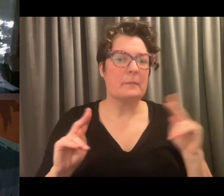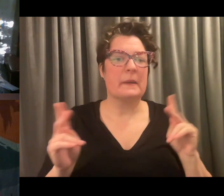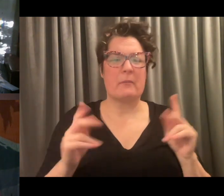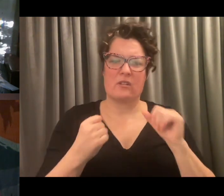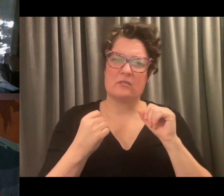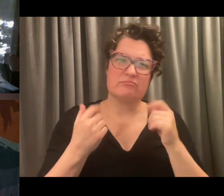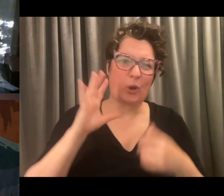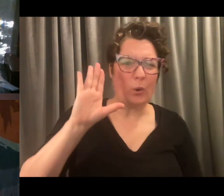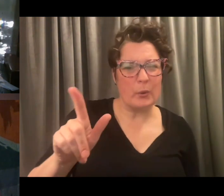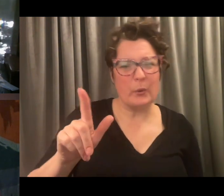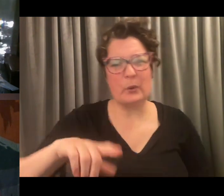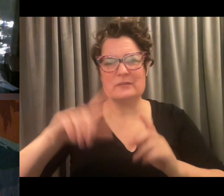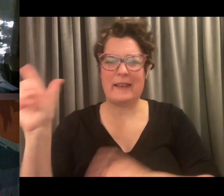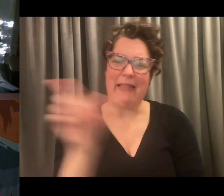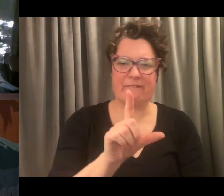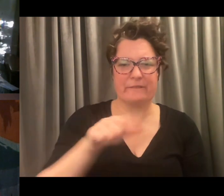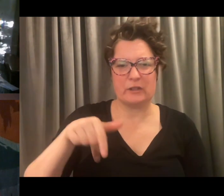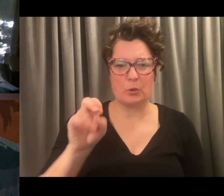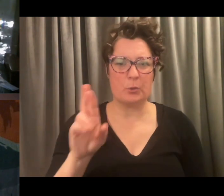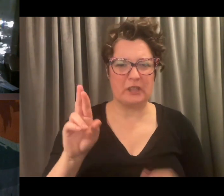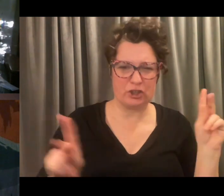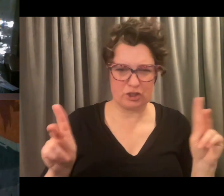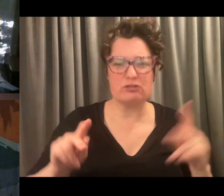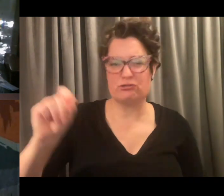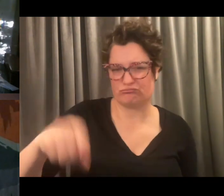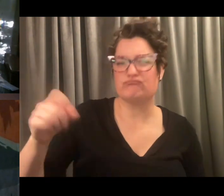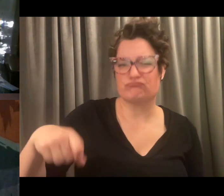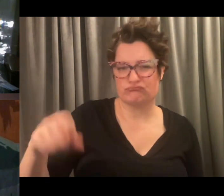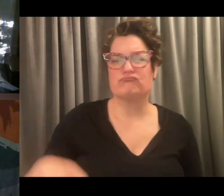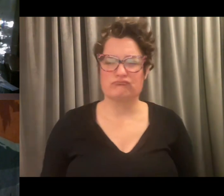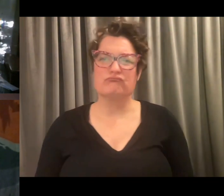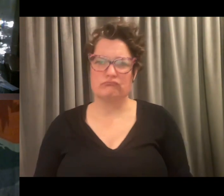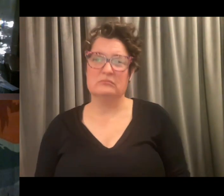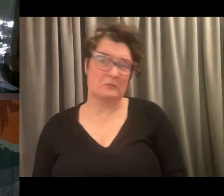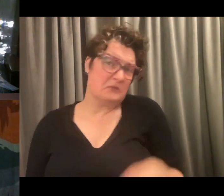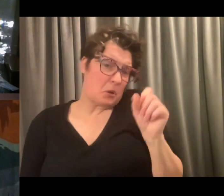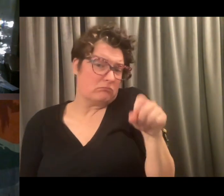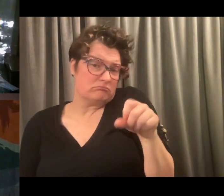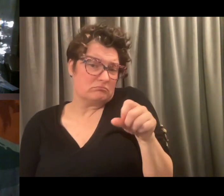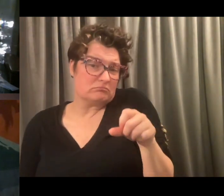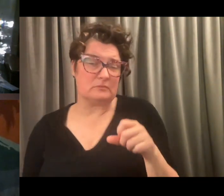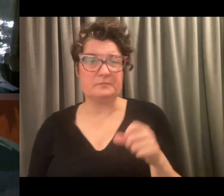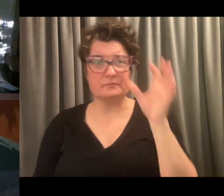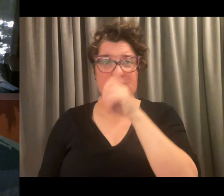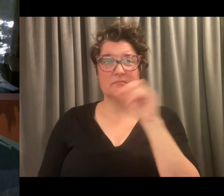Um, and so, yeah, I mean, yeah, I guess like that's definitely the world that I come from.